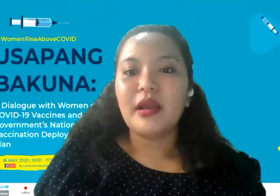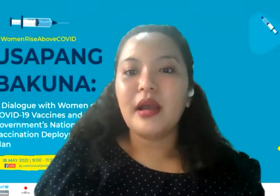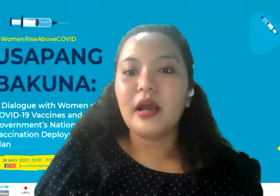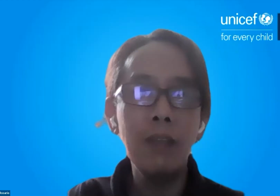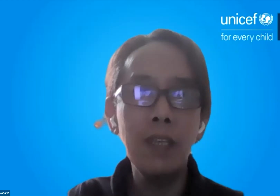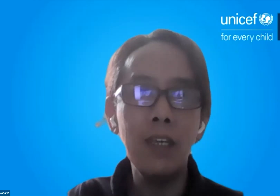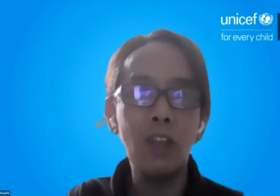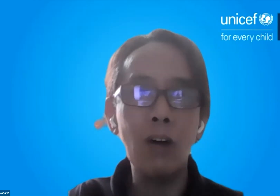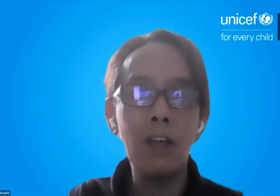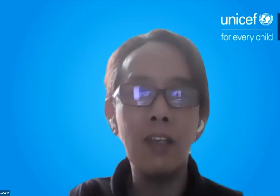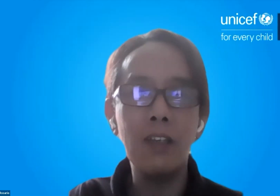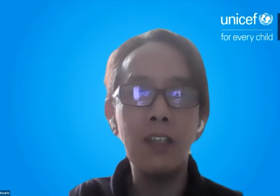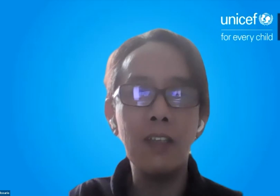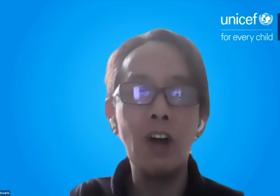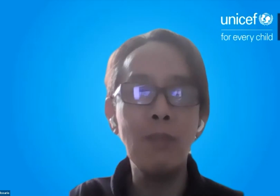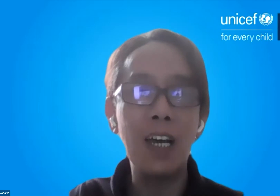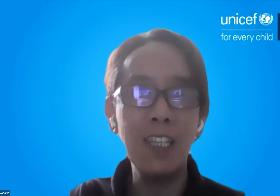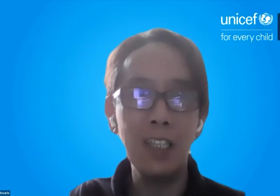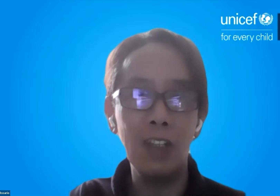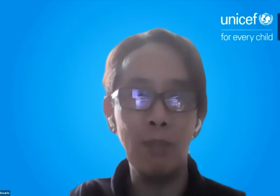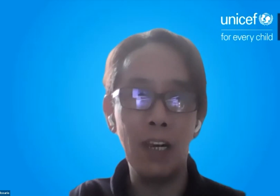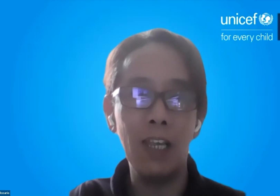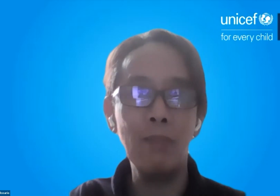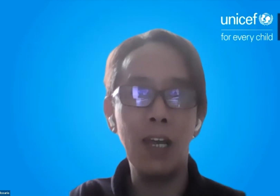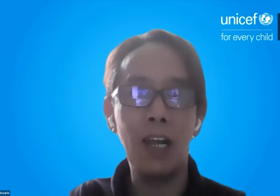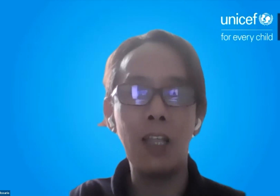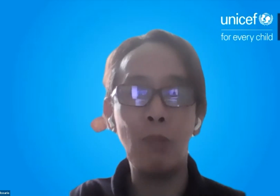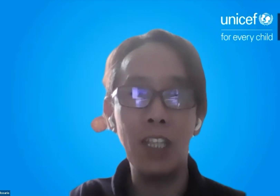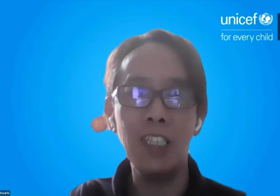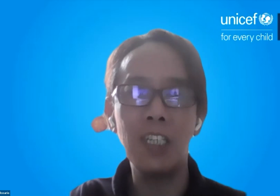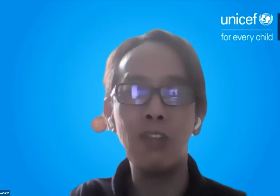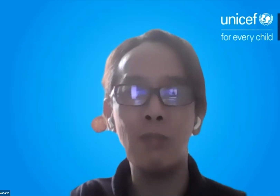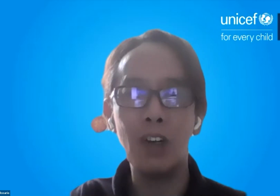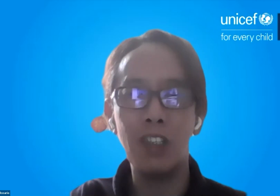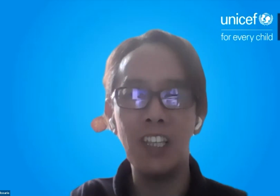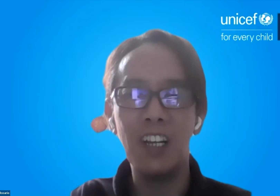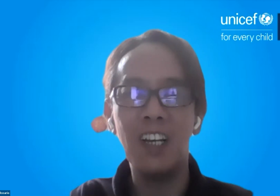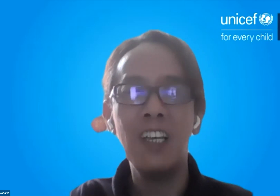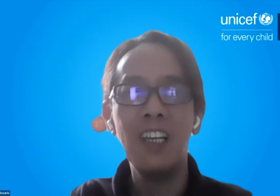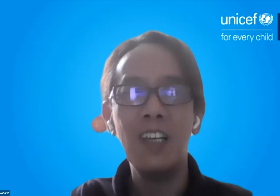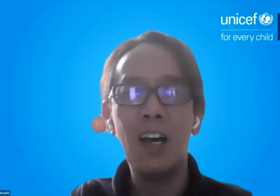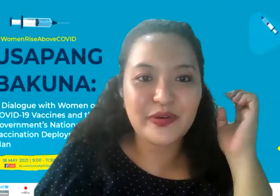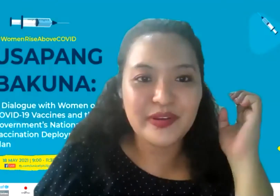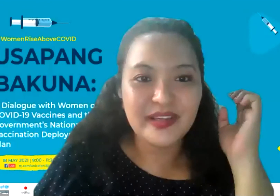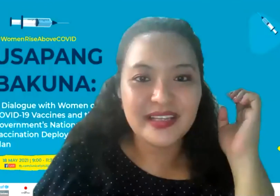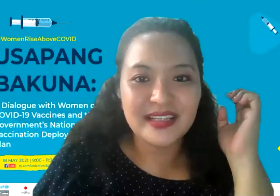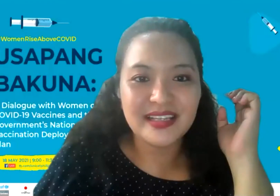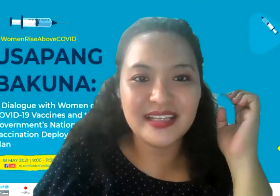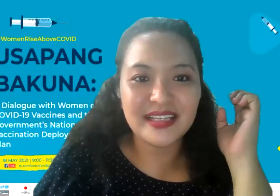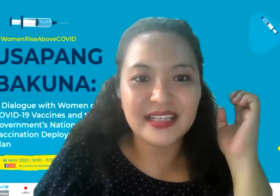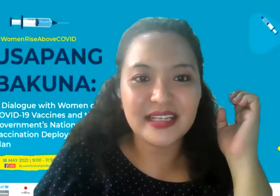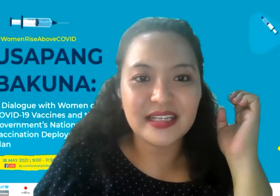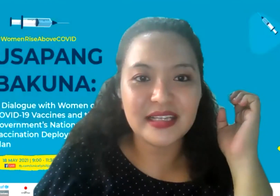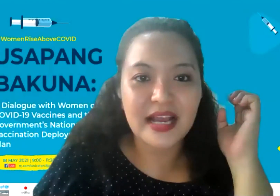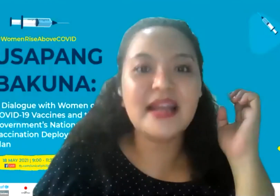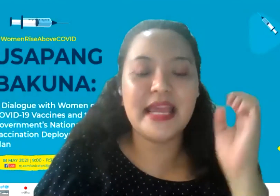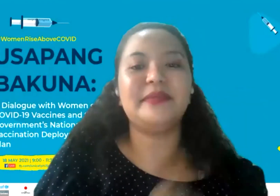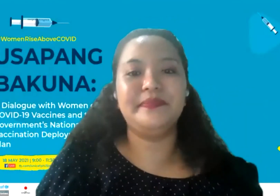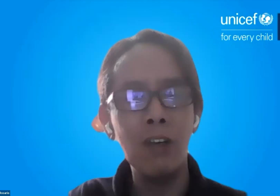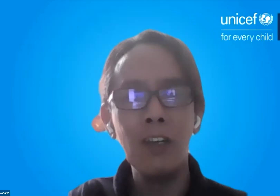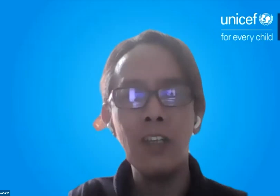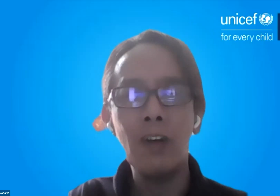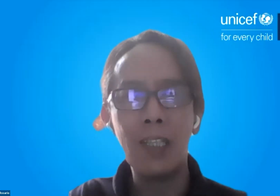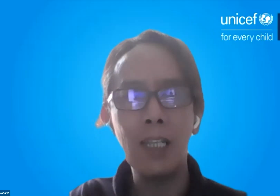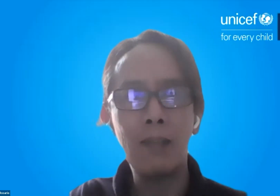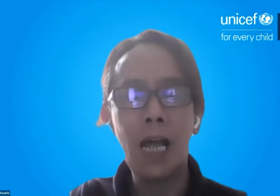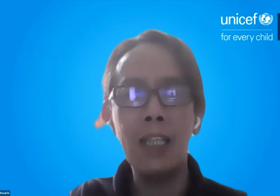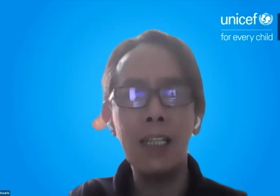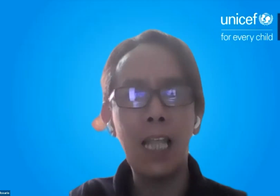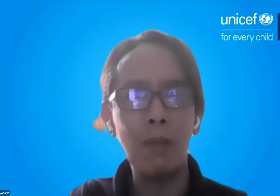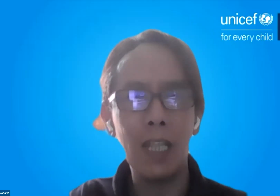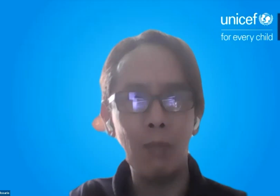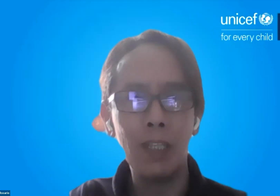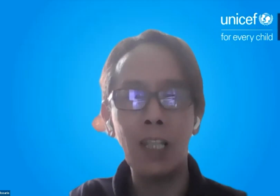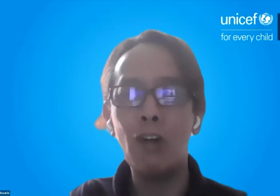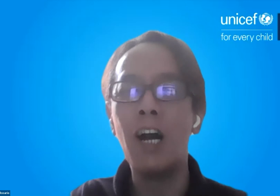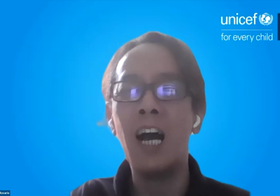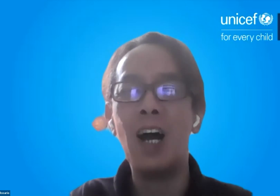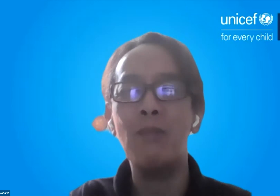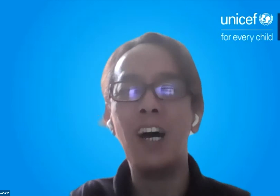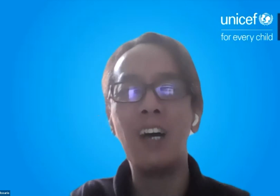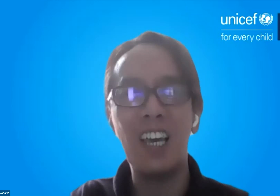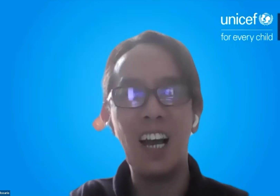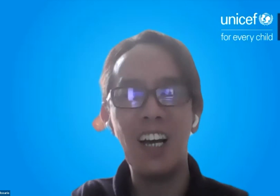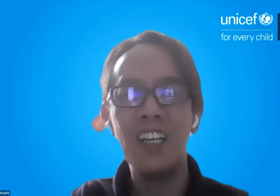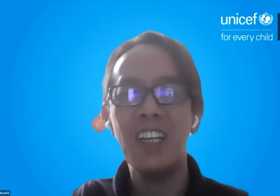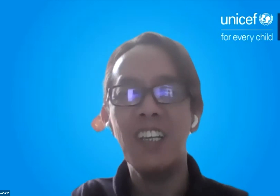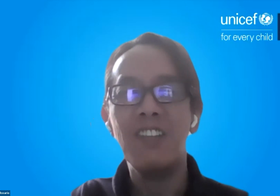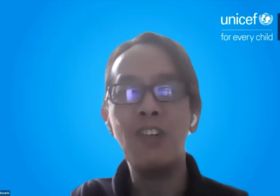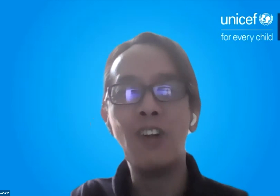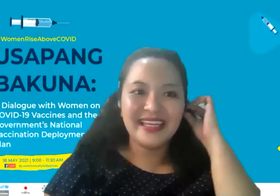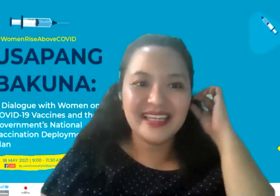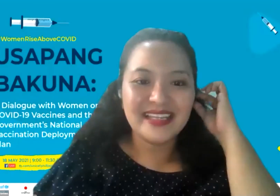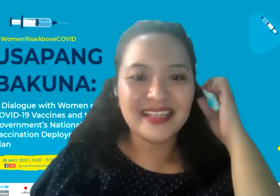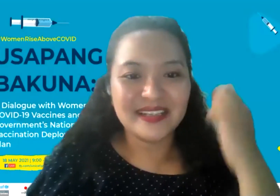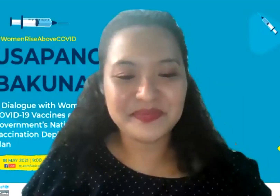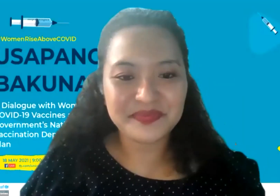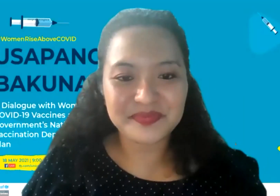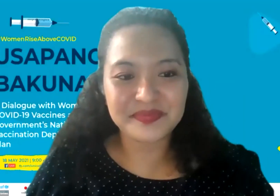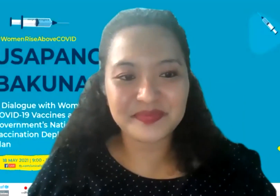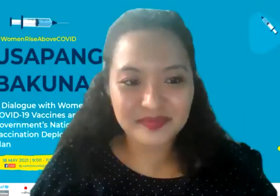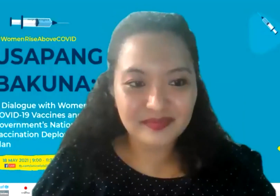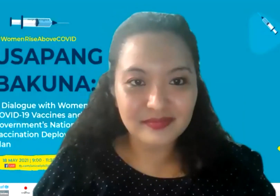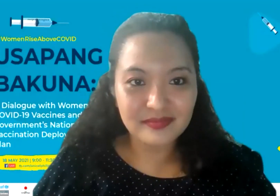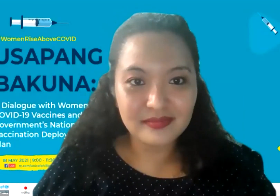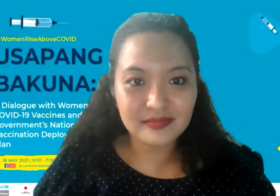Cami, Doc Macky is also here to answer questions. Our list is so long with a lot of questions. Maybe we can---